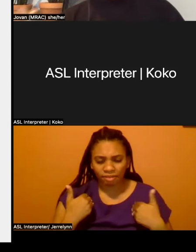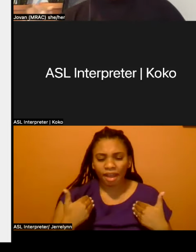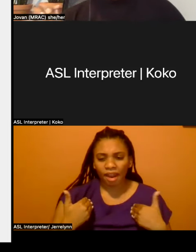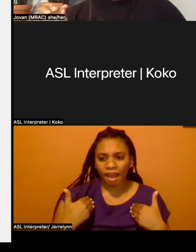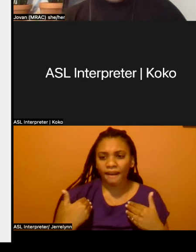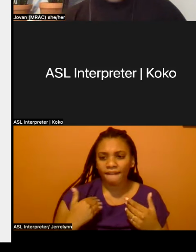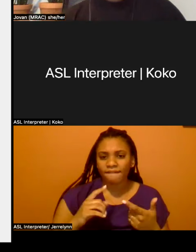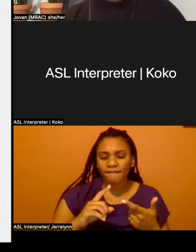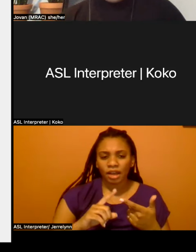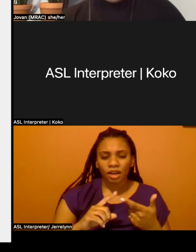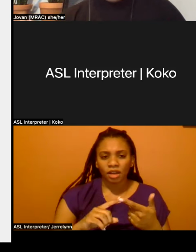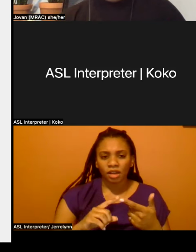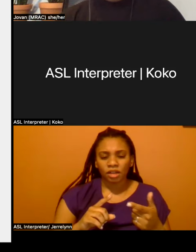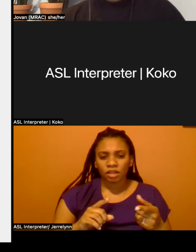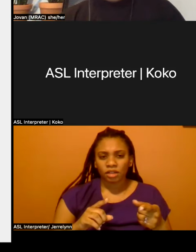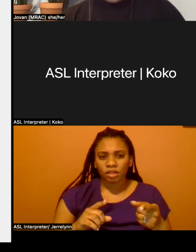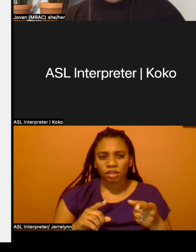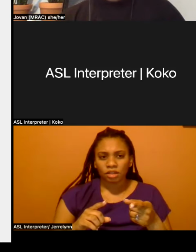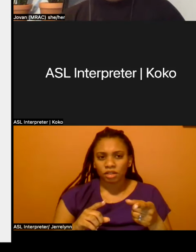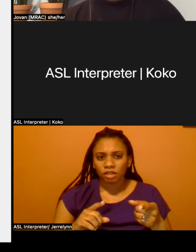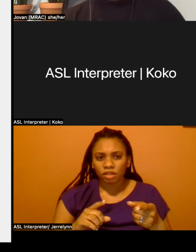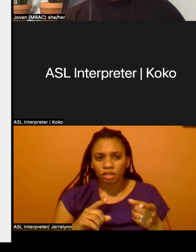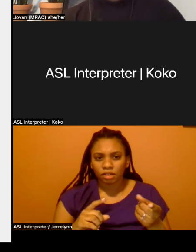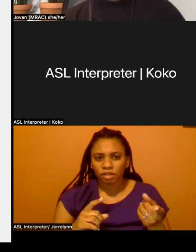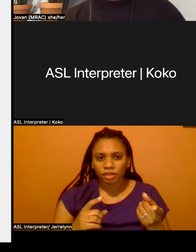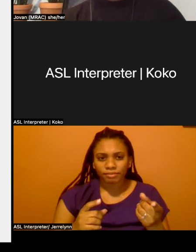giving them more than one opportunity to be chosen.